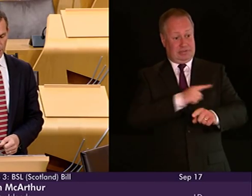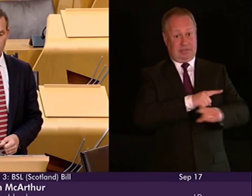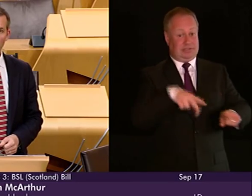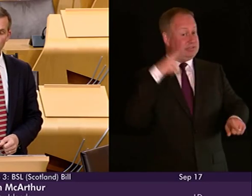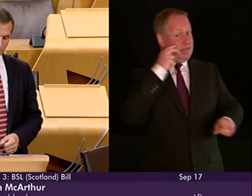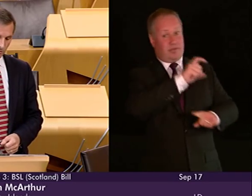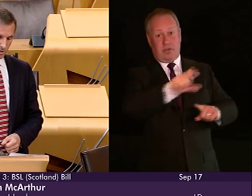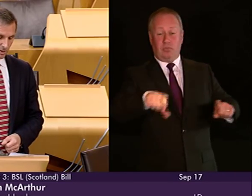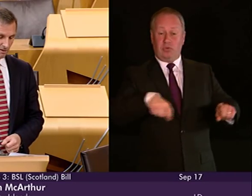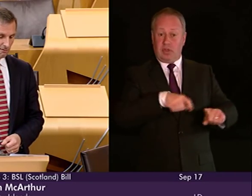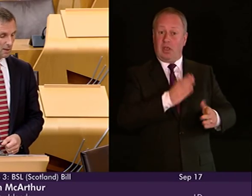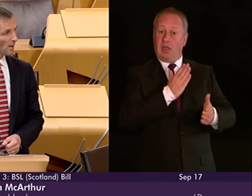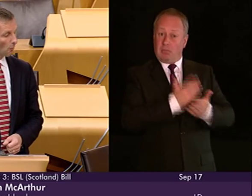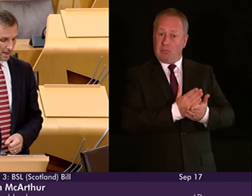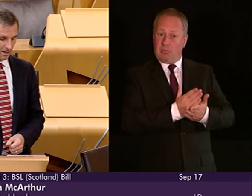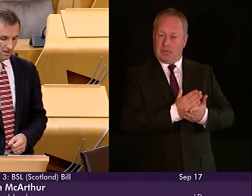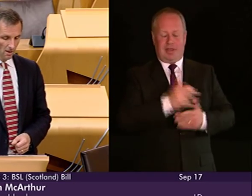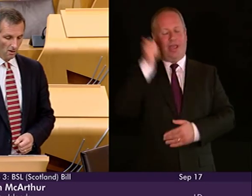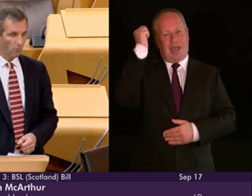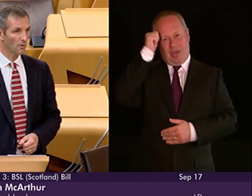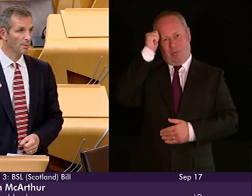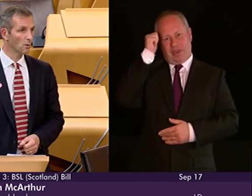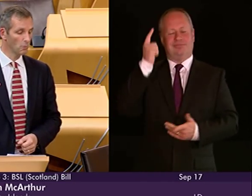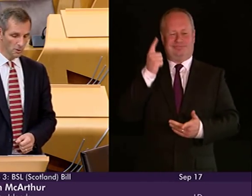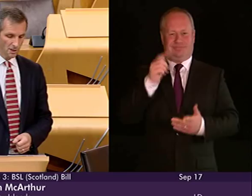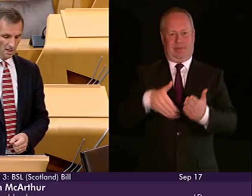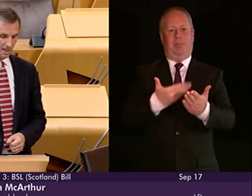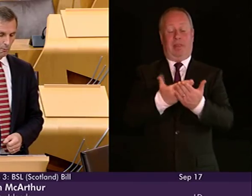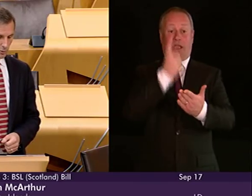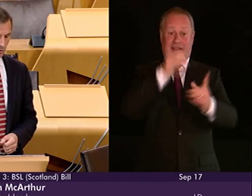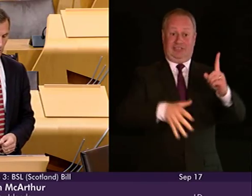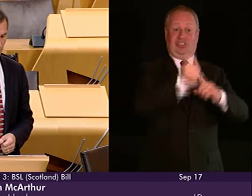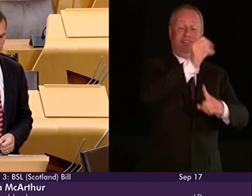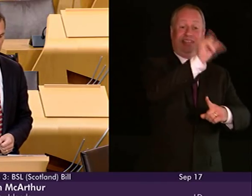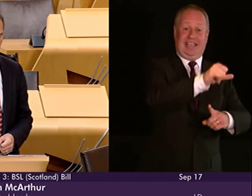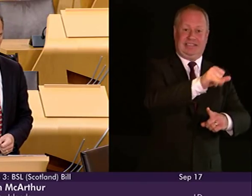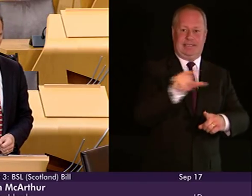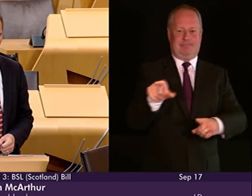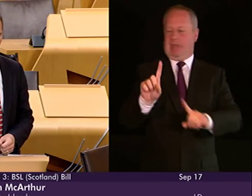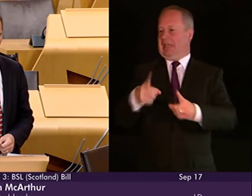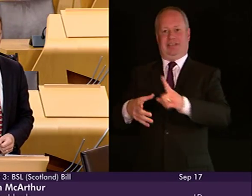showed themselves to be well aware of what the bill would and would not achieve,